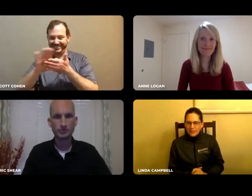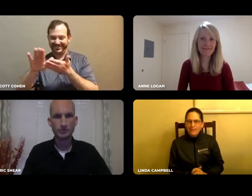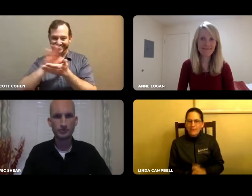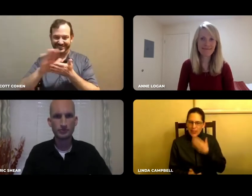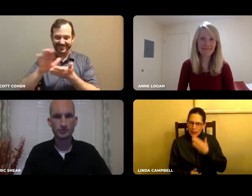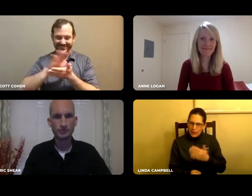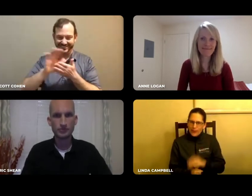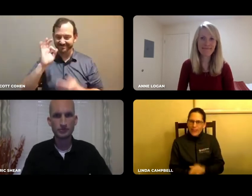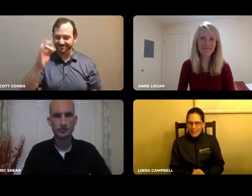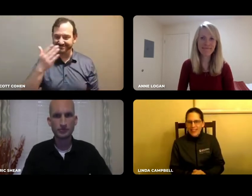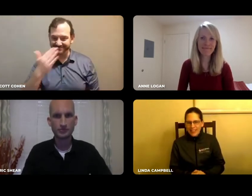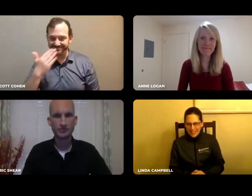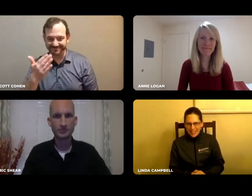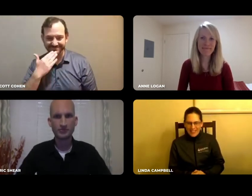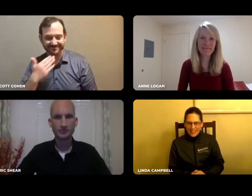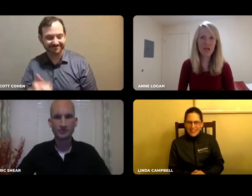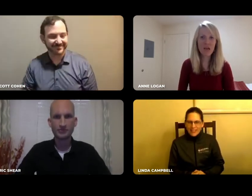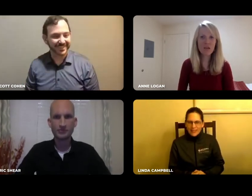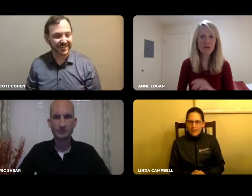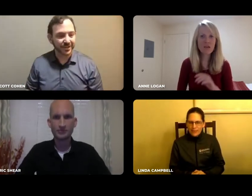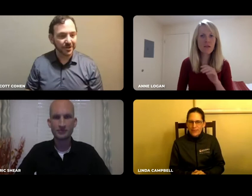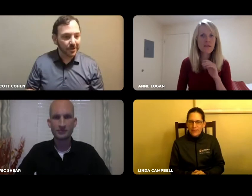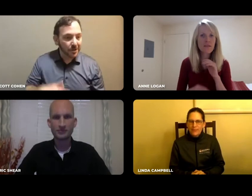Thank you so much.